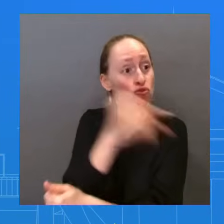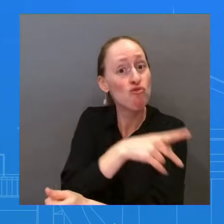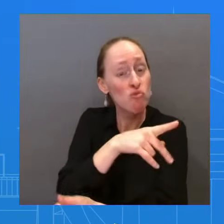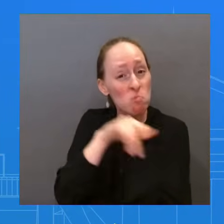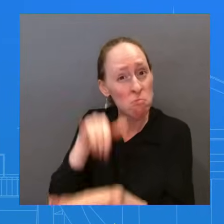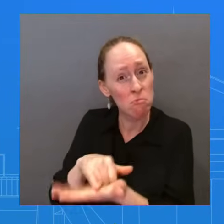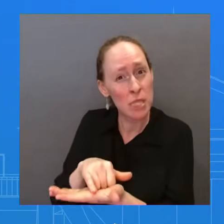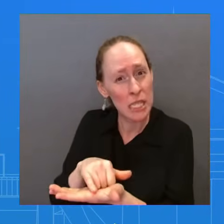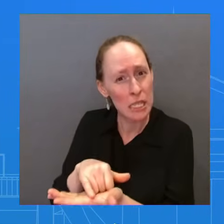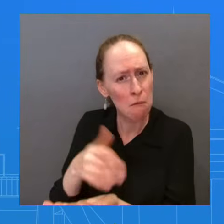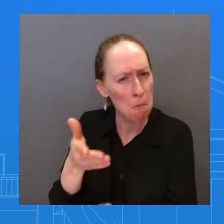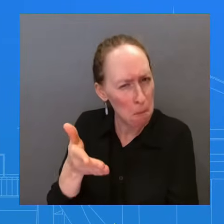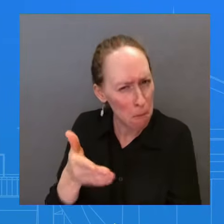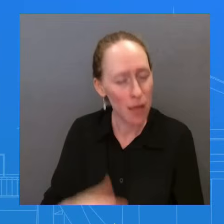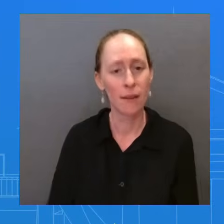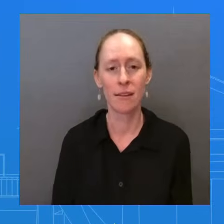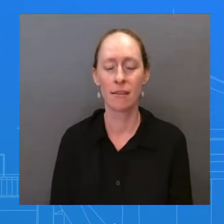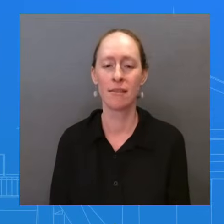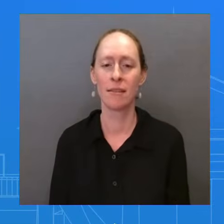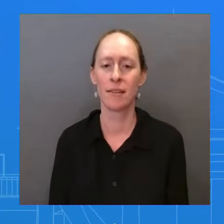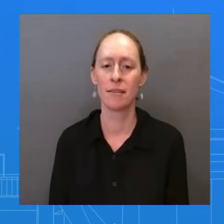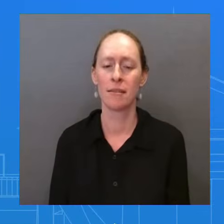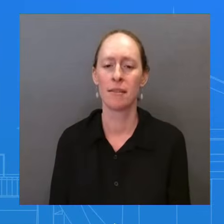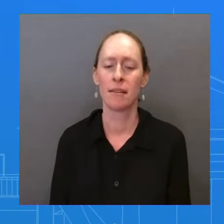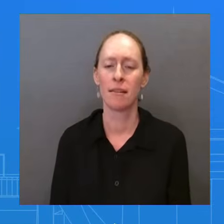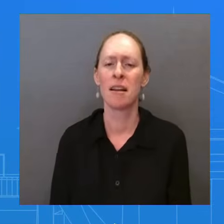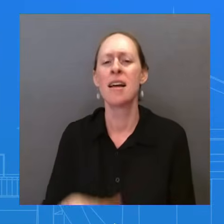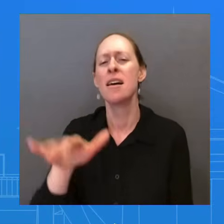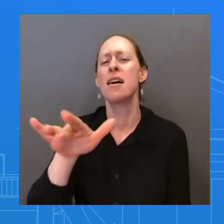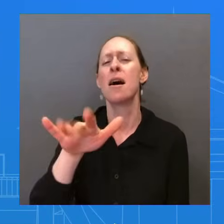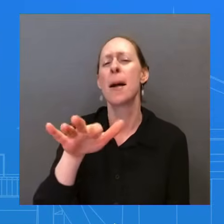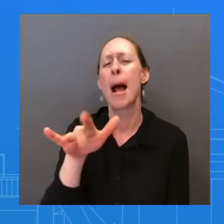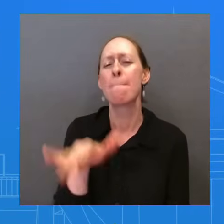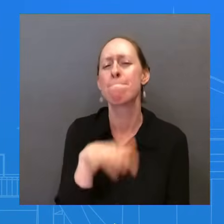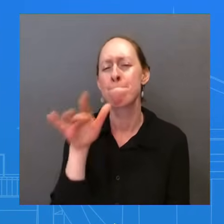that American business executives can't travel to China